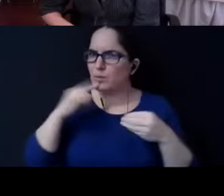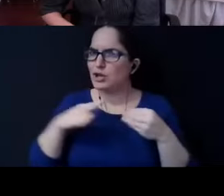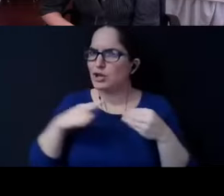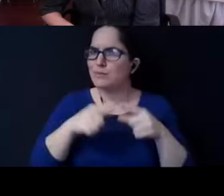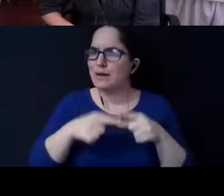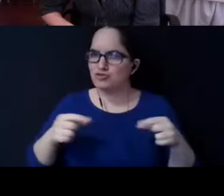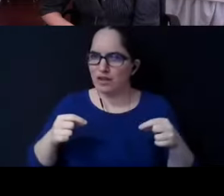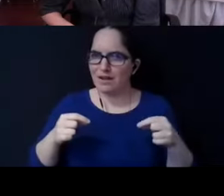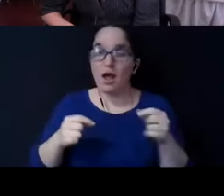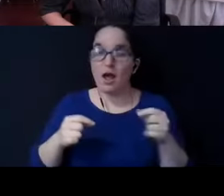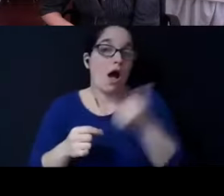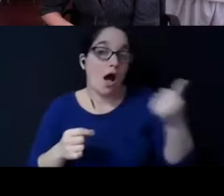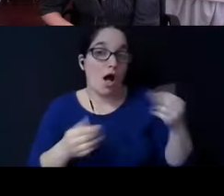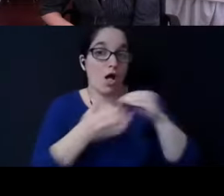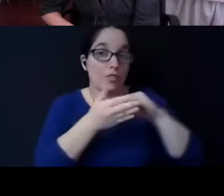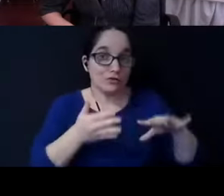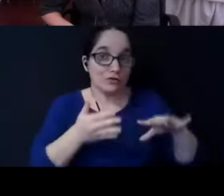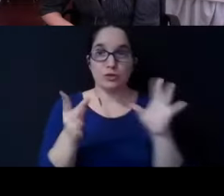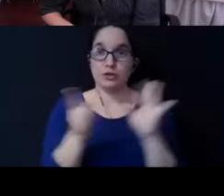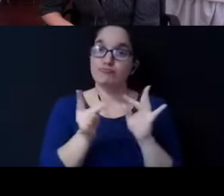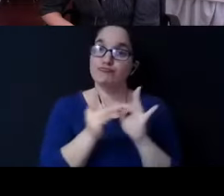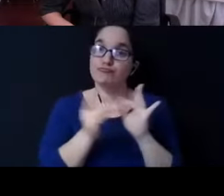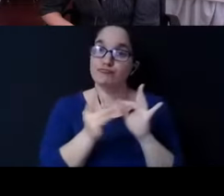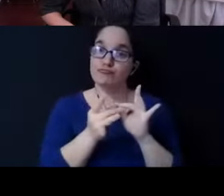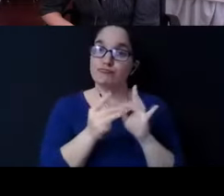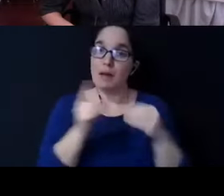able to, you know, shed a lot of insights I think. That's one of the interesting things that we're